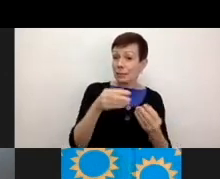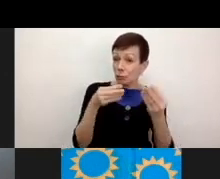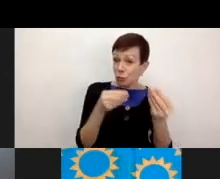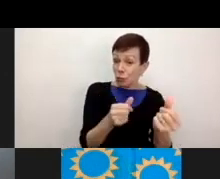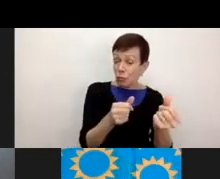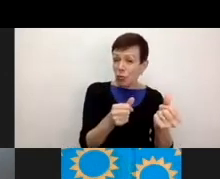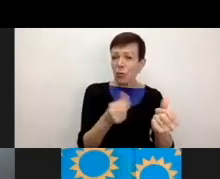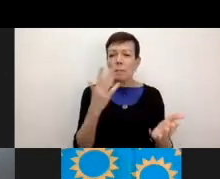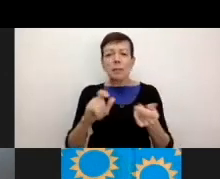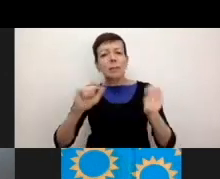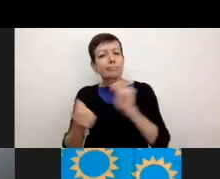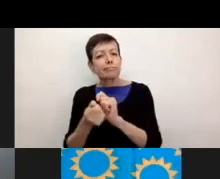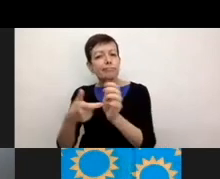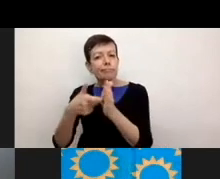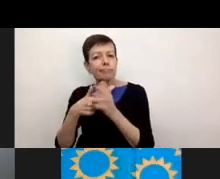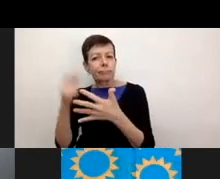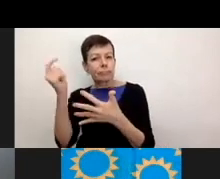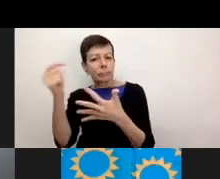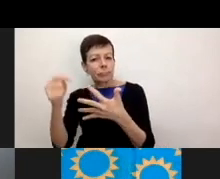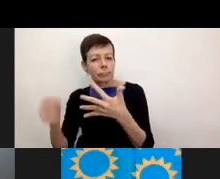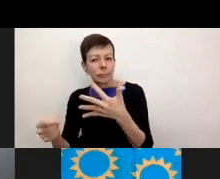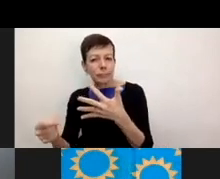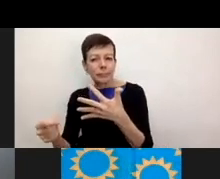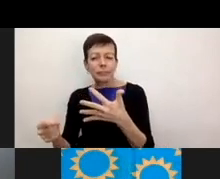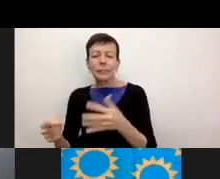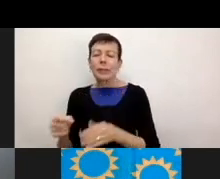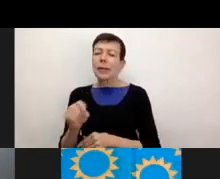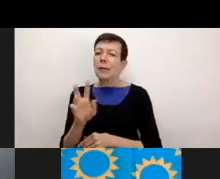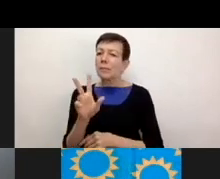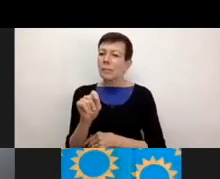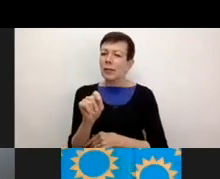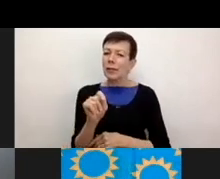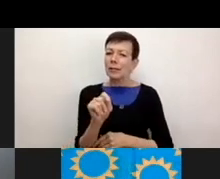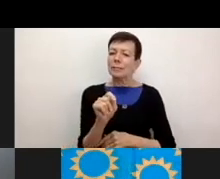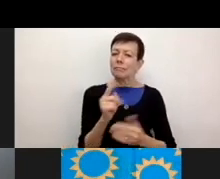creating the space for our program specialists to have really, really important kind of one-on-one